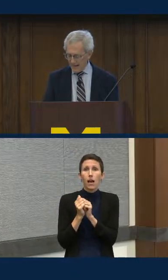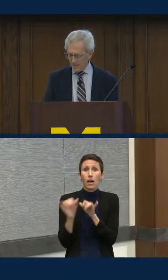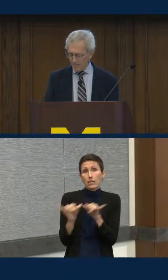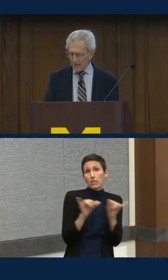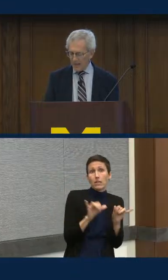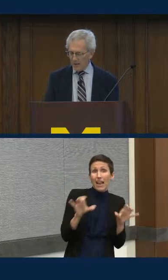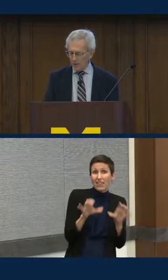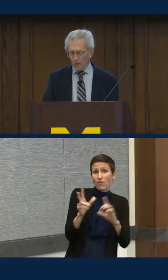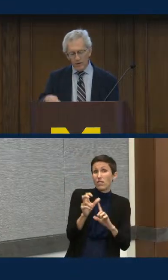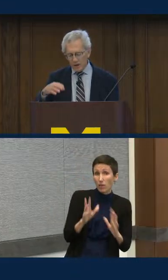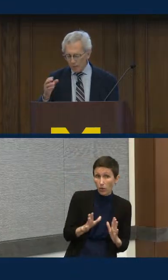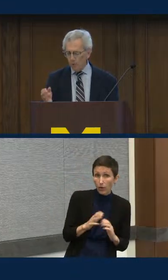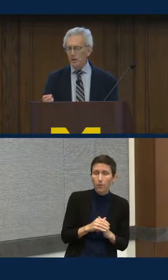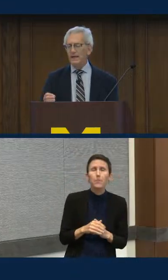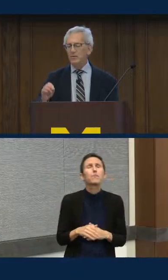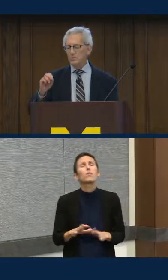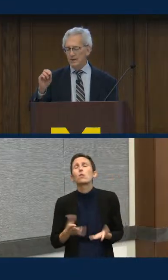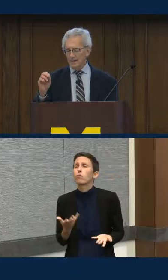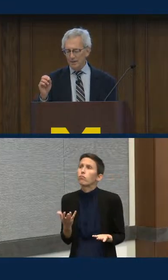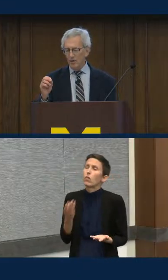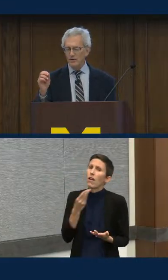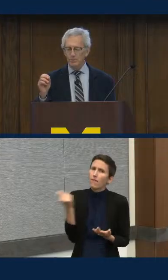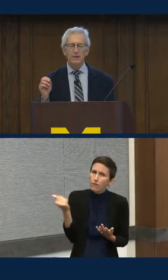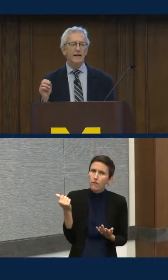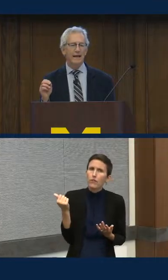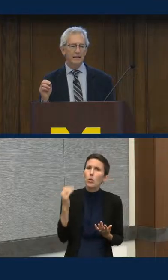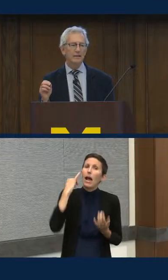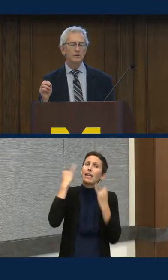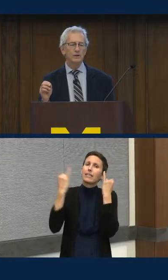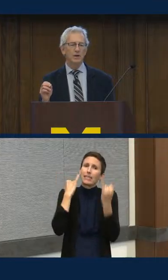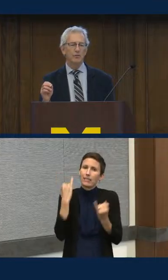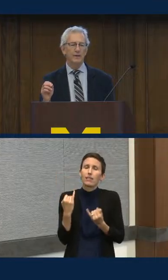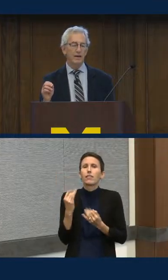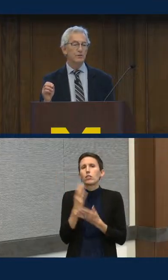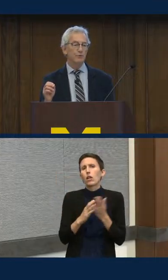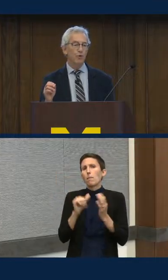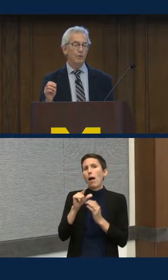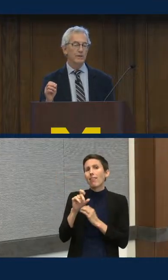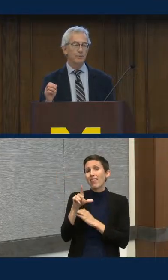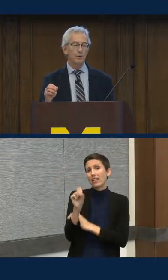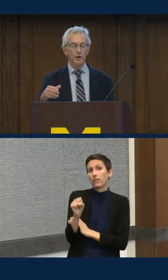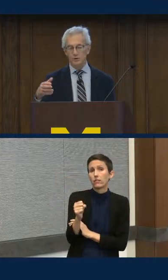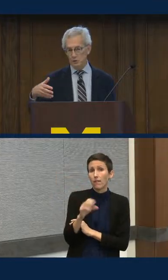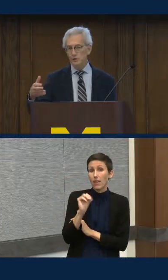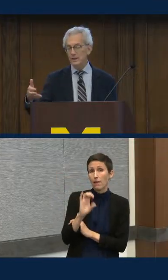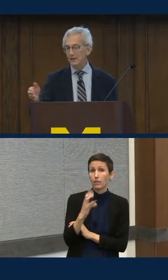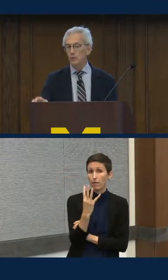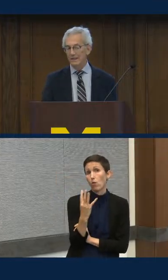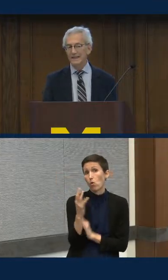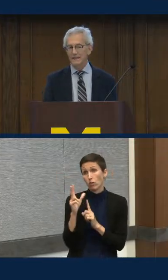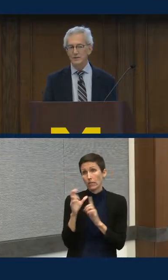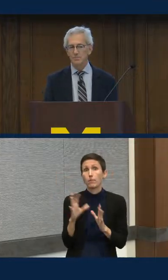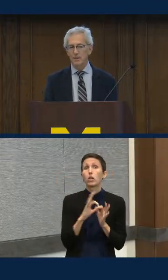type with an active receptor? There are claims of the MC4 receptor